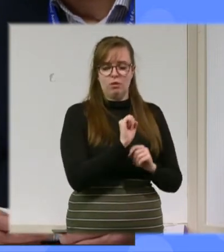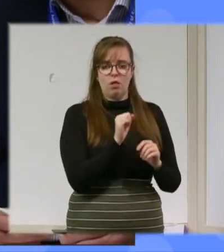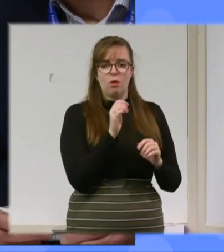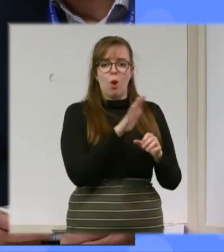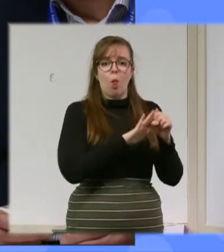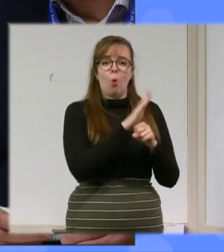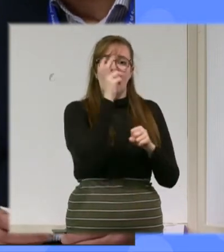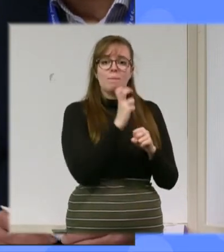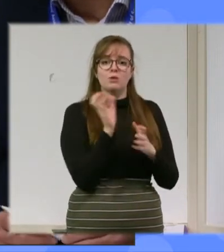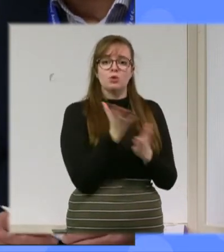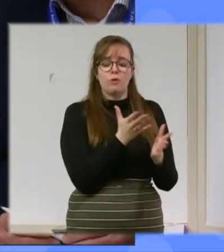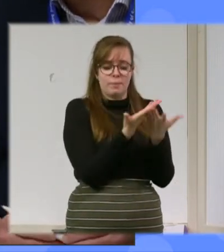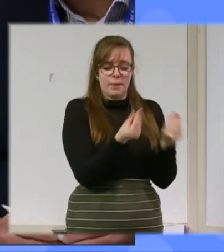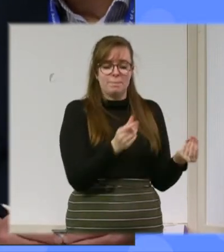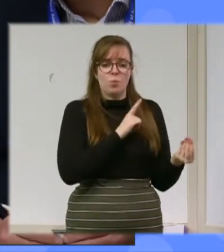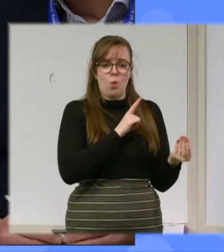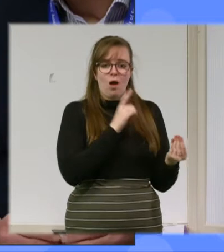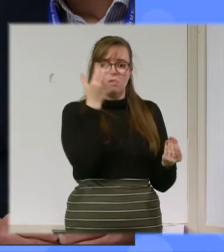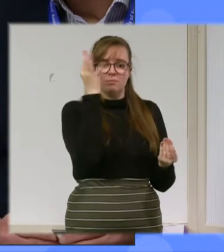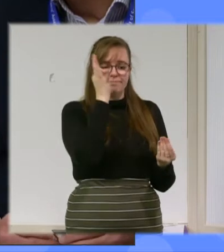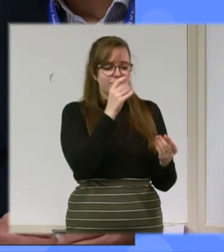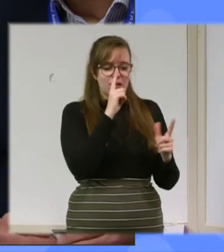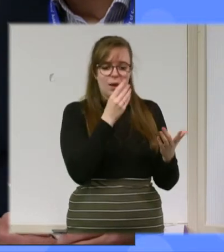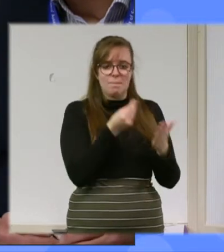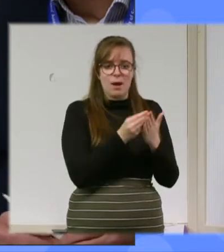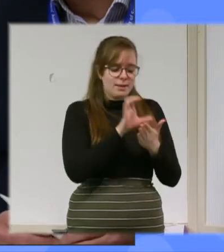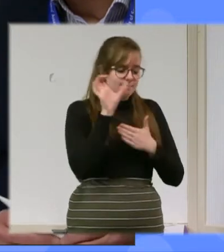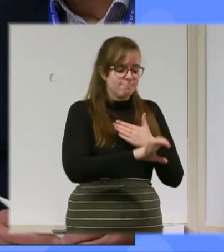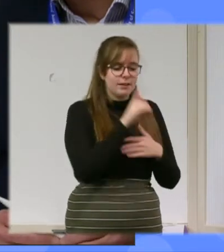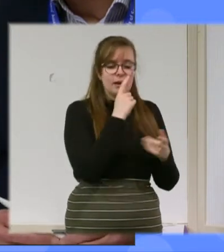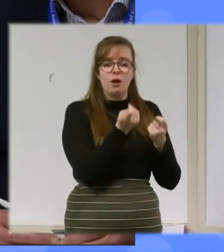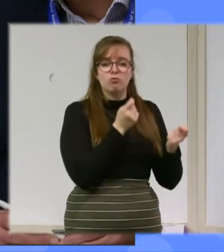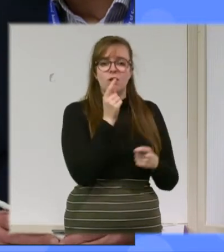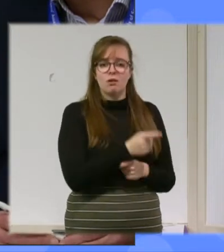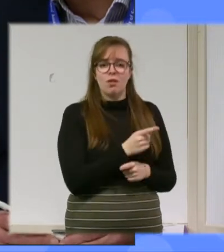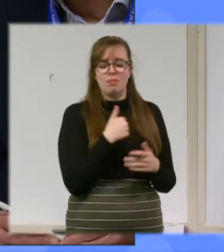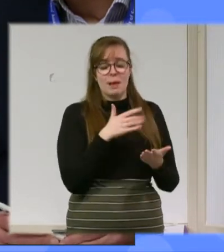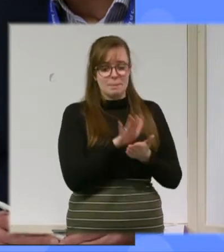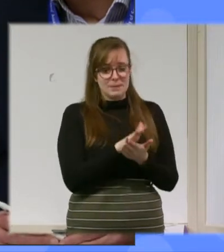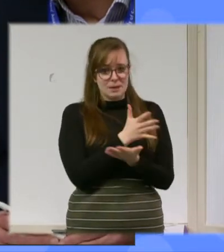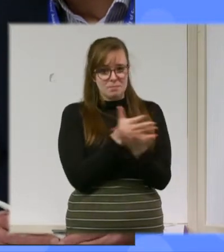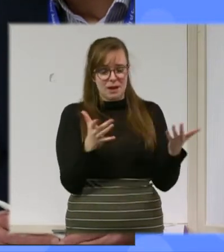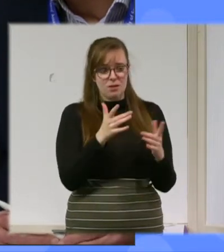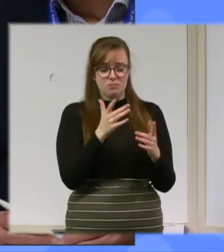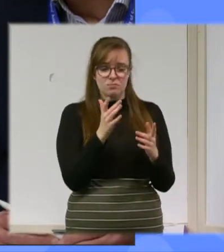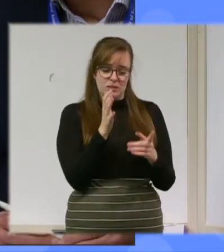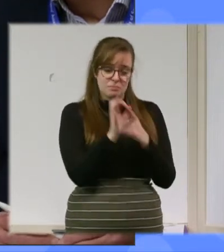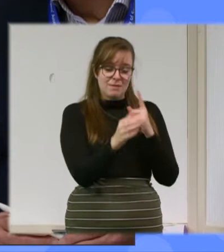the authority doesn't have the the support of the money to be able to run it any longer that's left a number of particularly older people in isolation